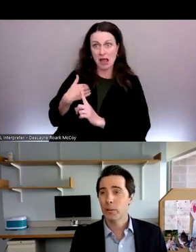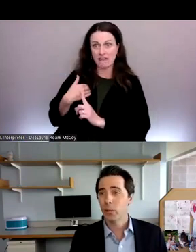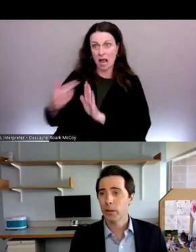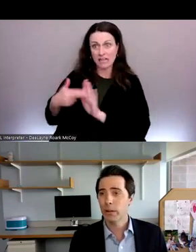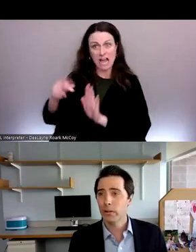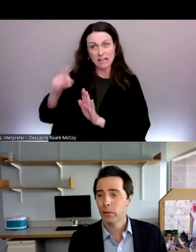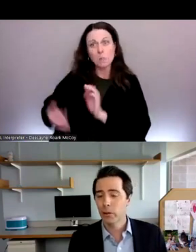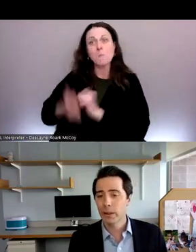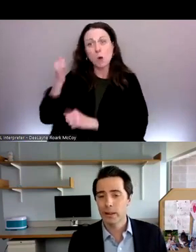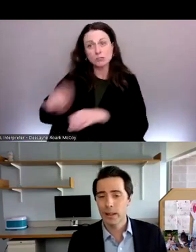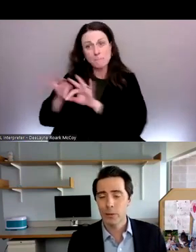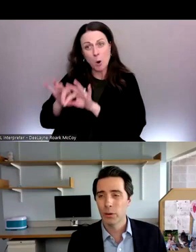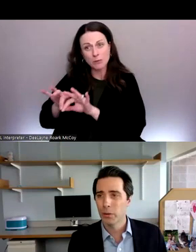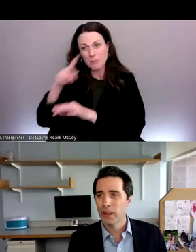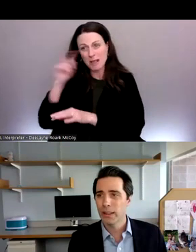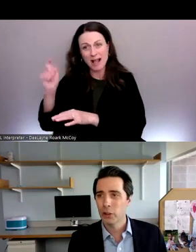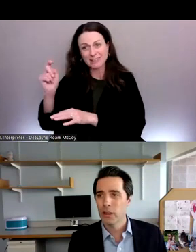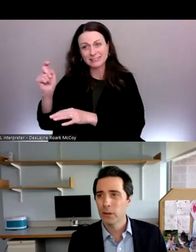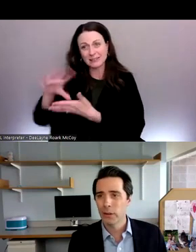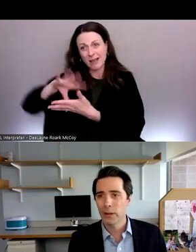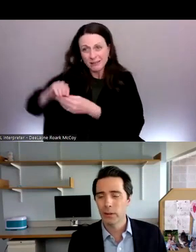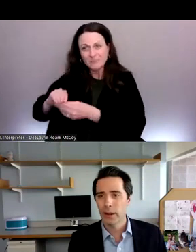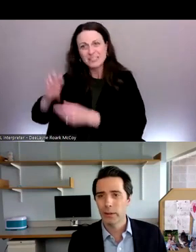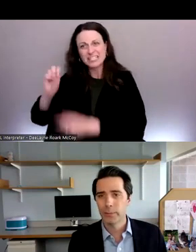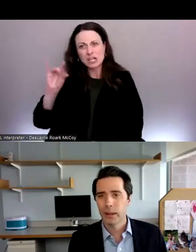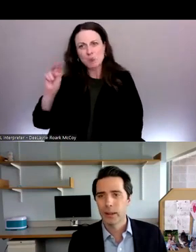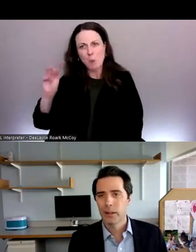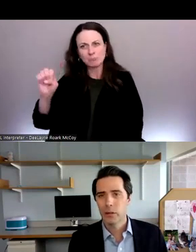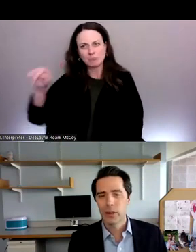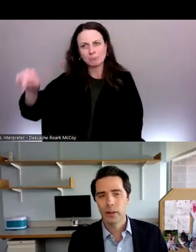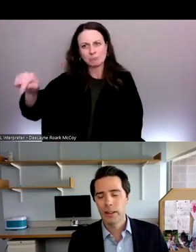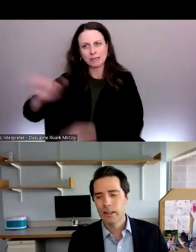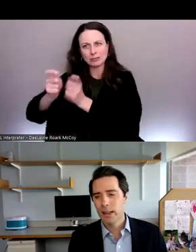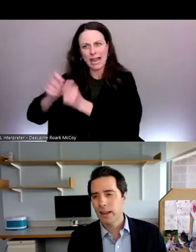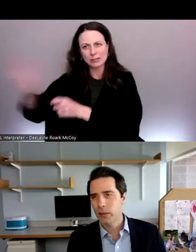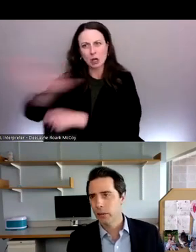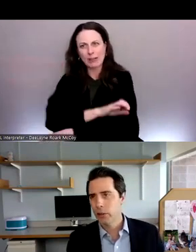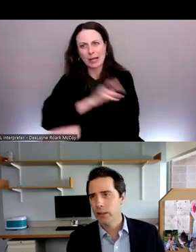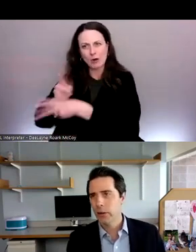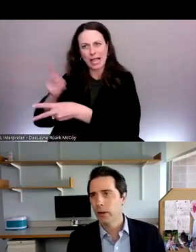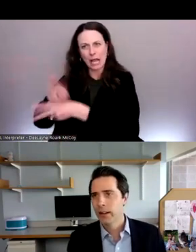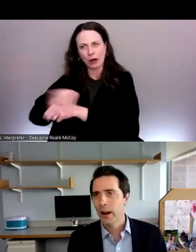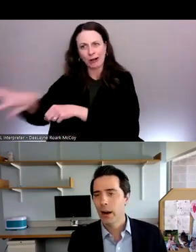most important for because that's what really can change their clinical care